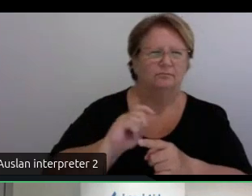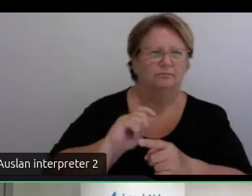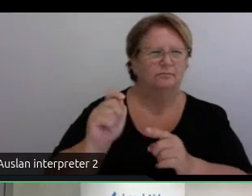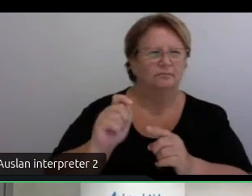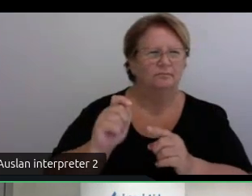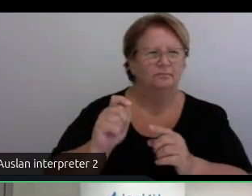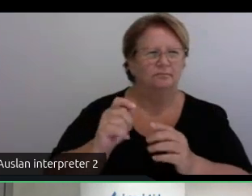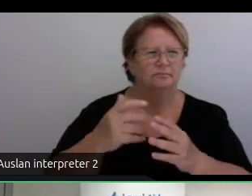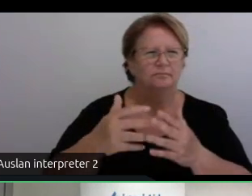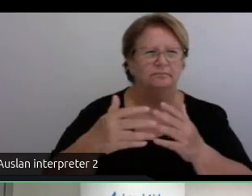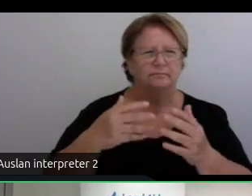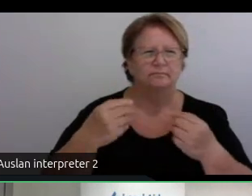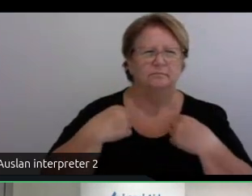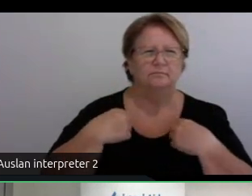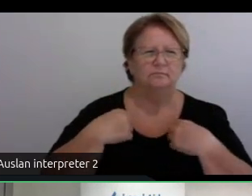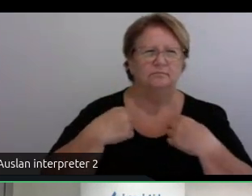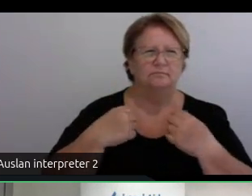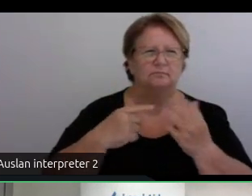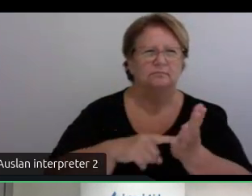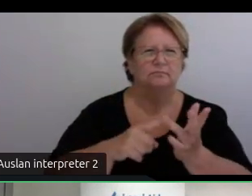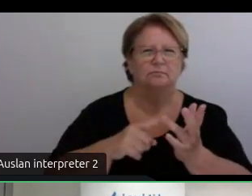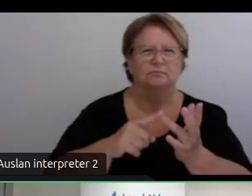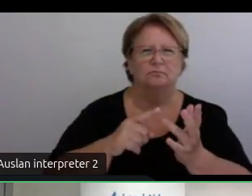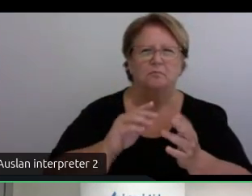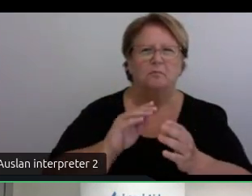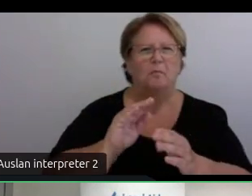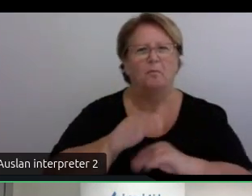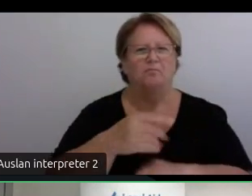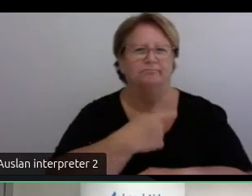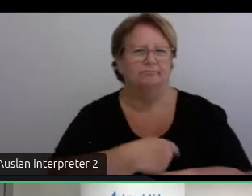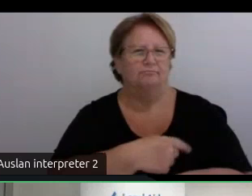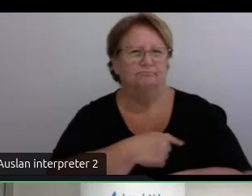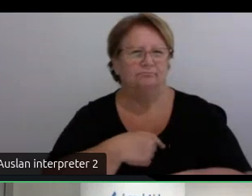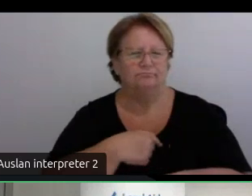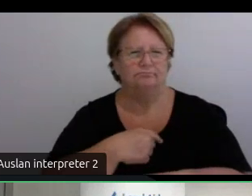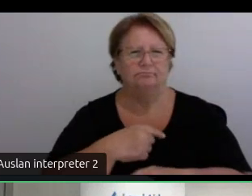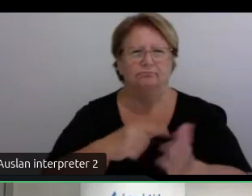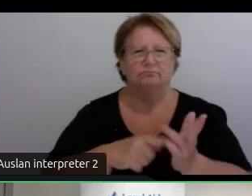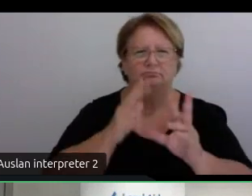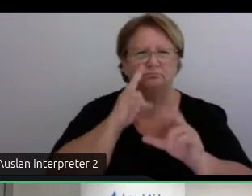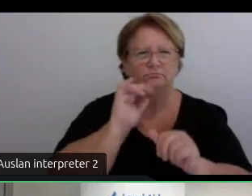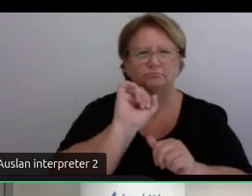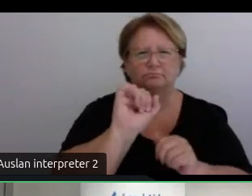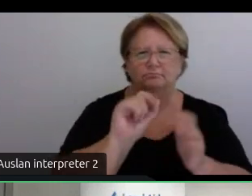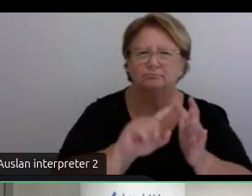for claims management companies to overpromise, to sign people up to manage their insurance claims